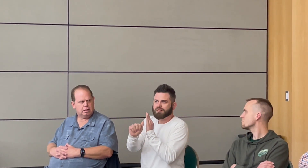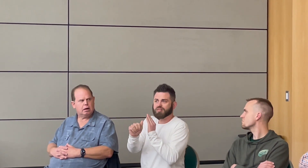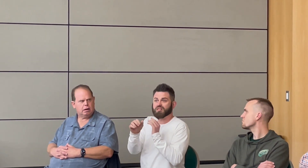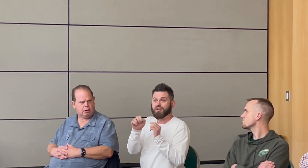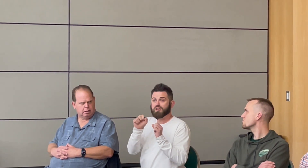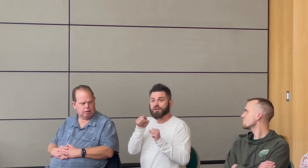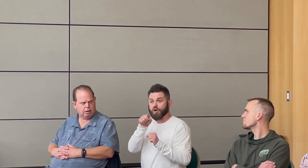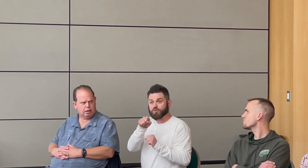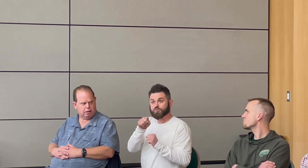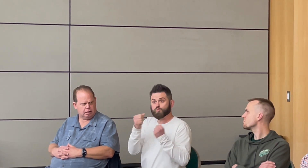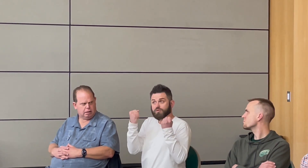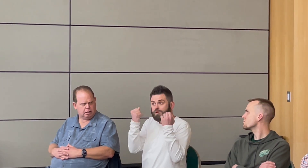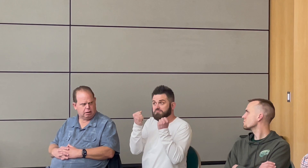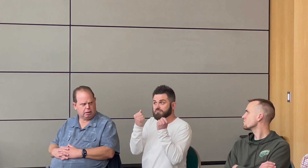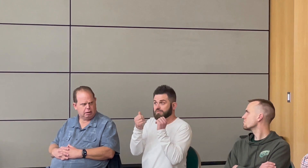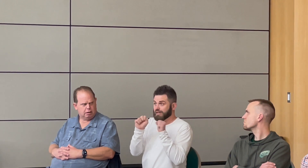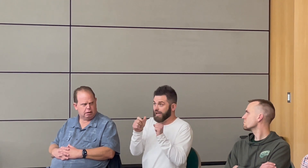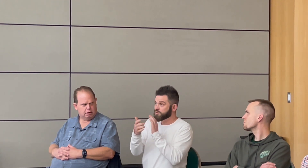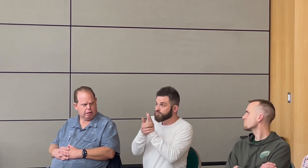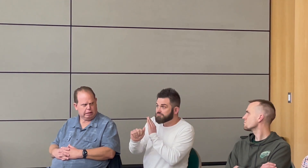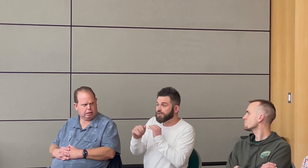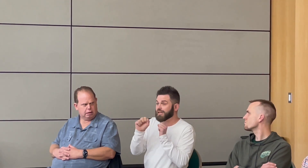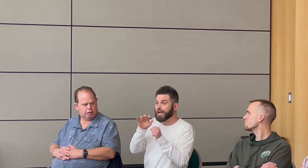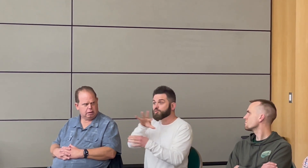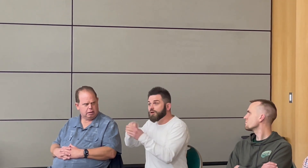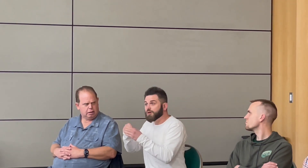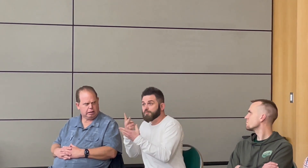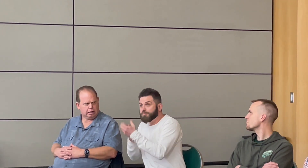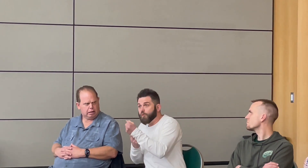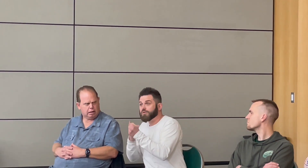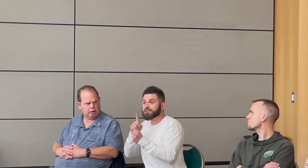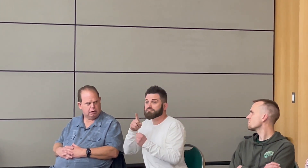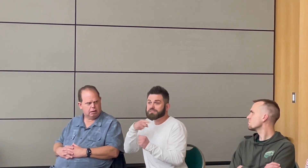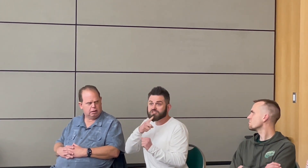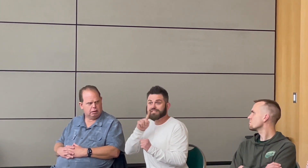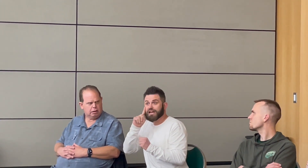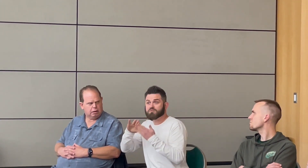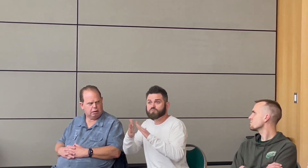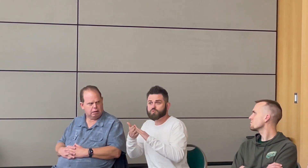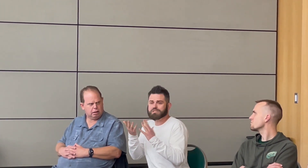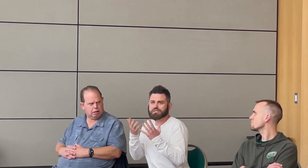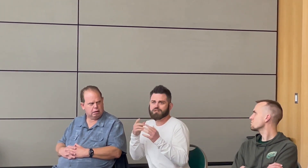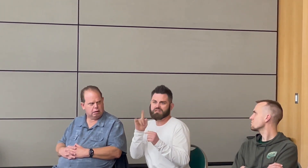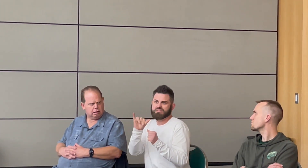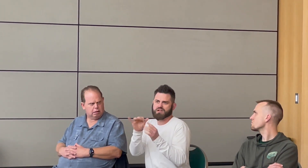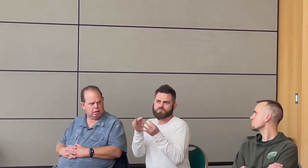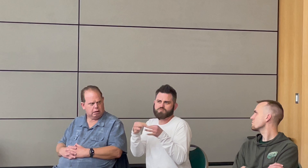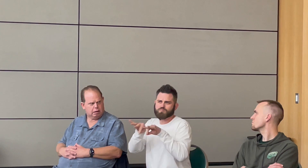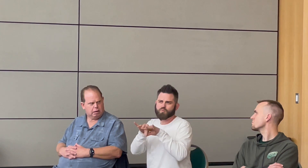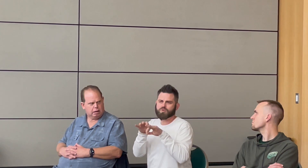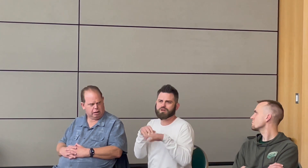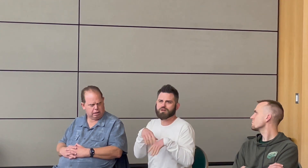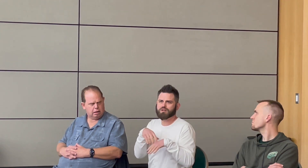about language skill and Effectiveness like can you sign can you be in both communities I think